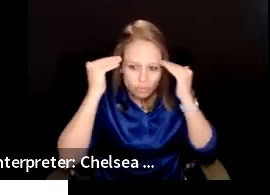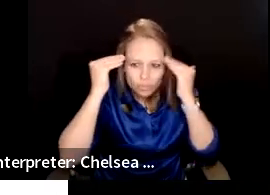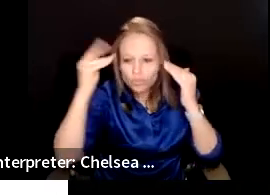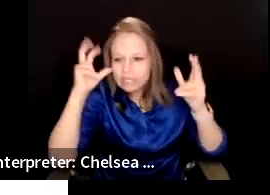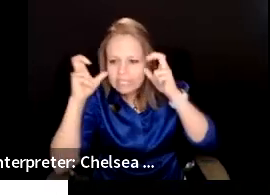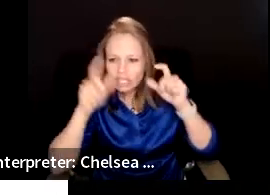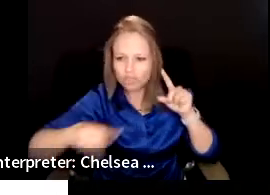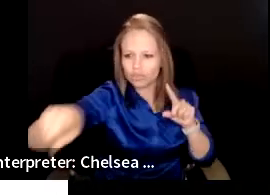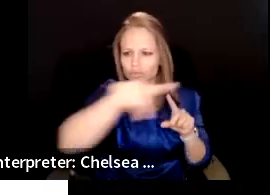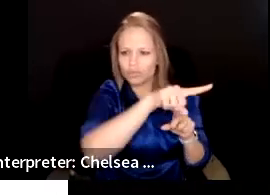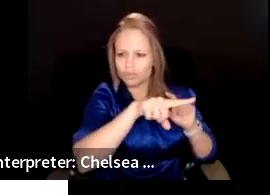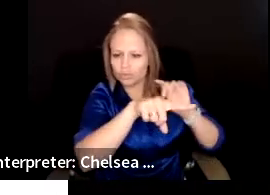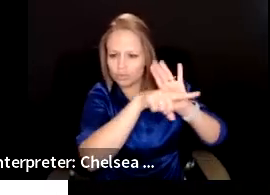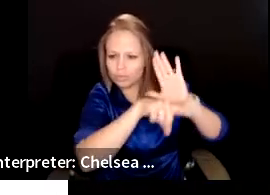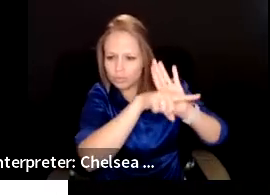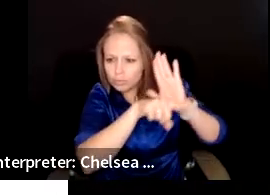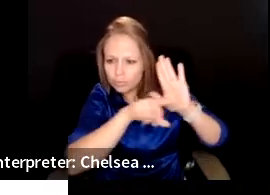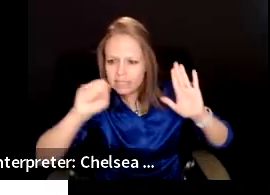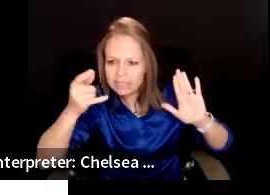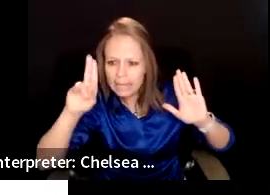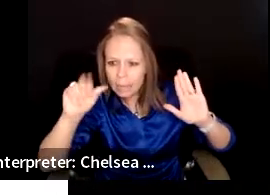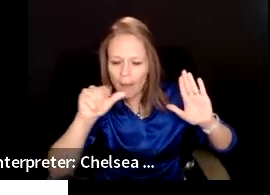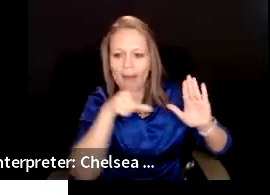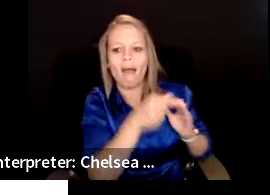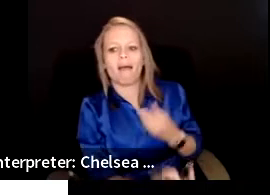in reduced self-esteem and reduced self-efficacy.